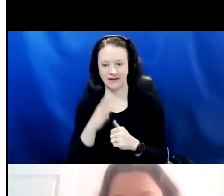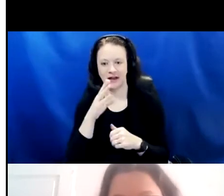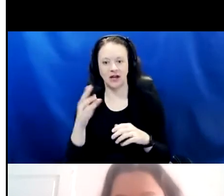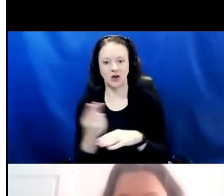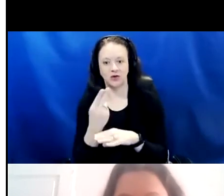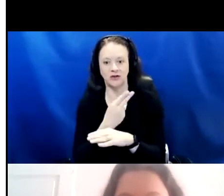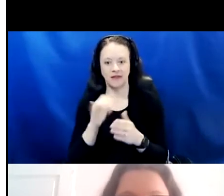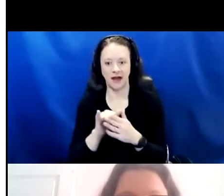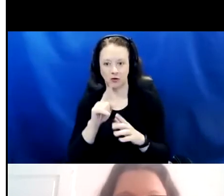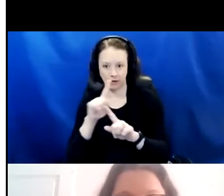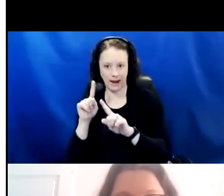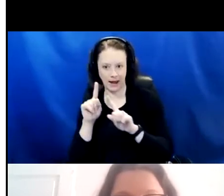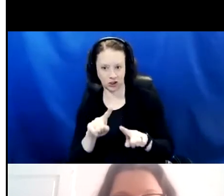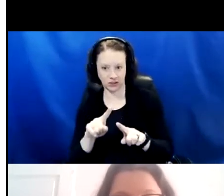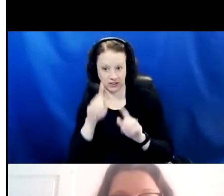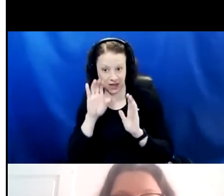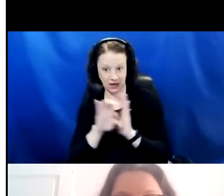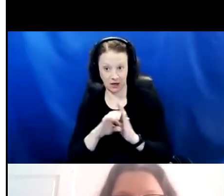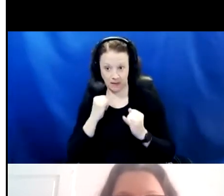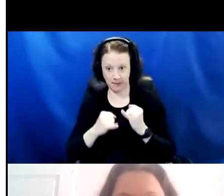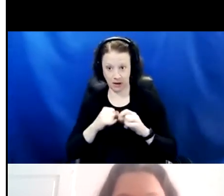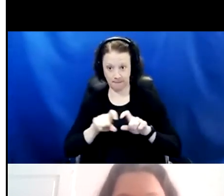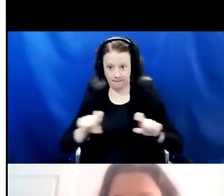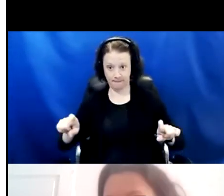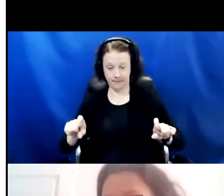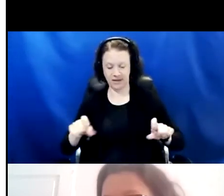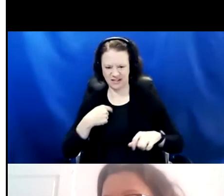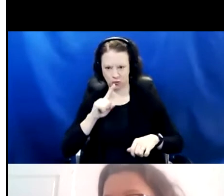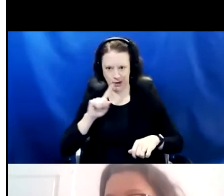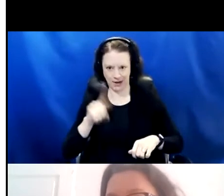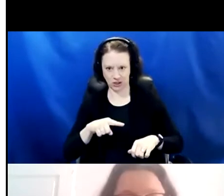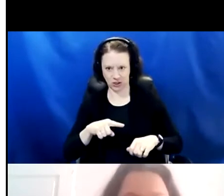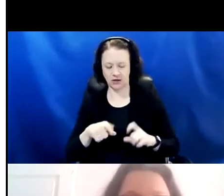at the bottom of the screen. There's a little icon of an hand.